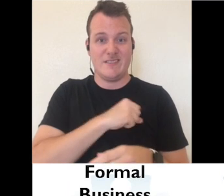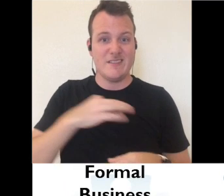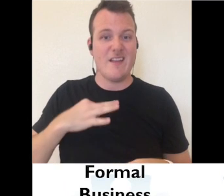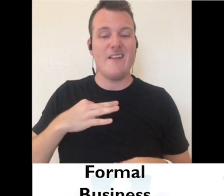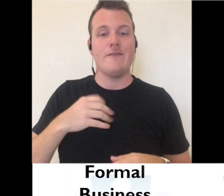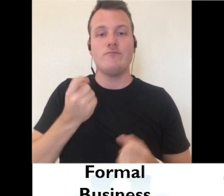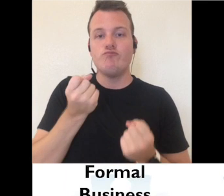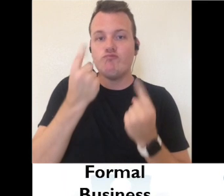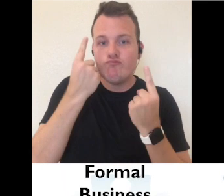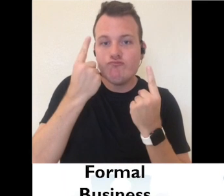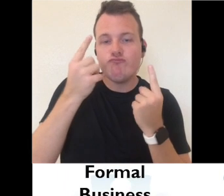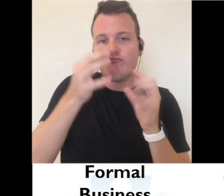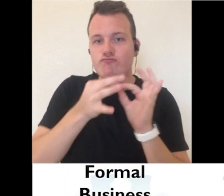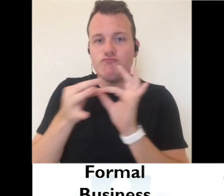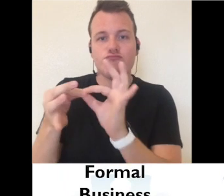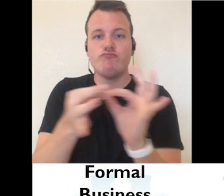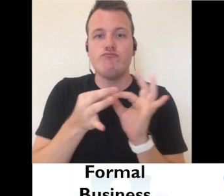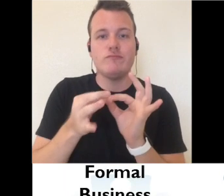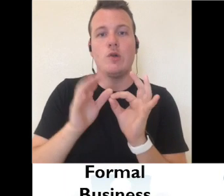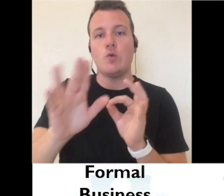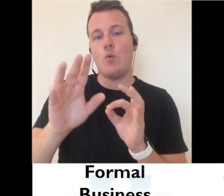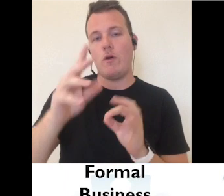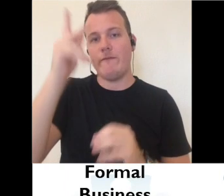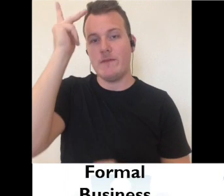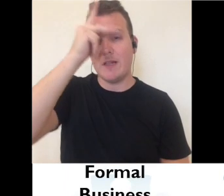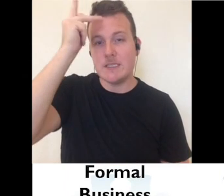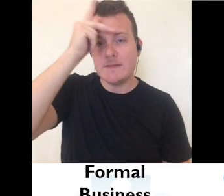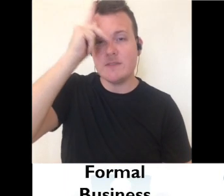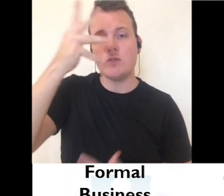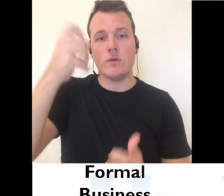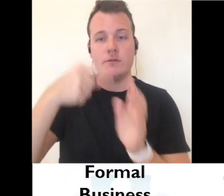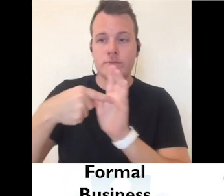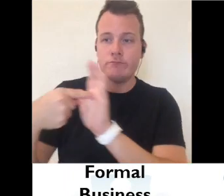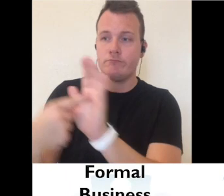mission statement that used to be in my clinic that said, "Audiology Associates